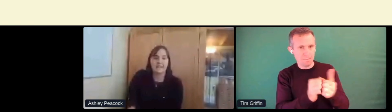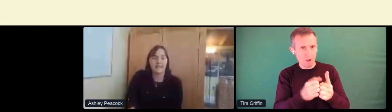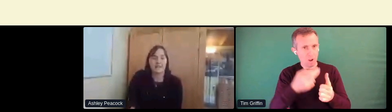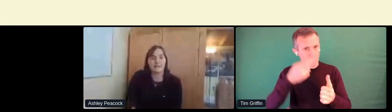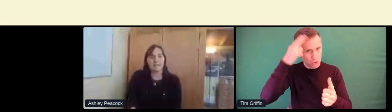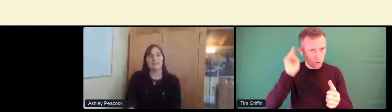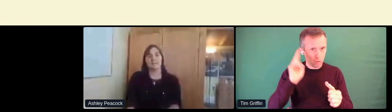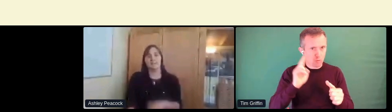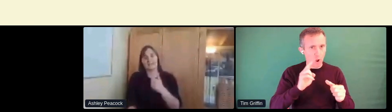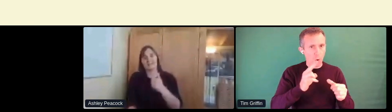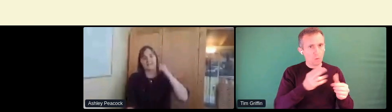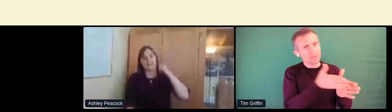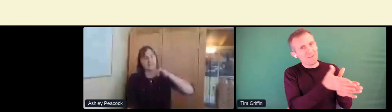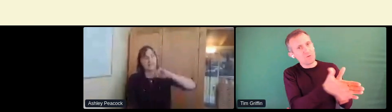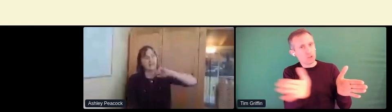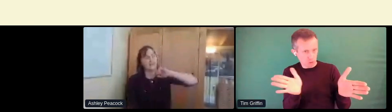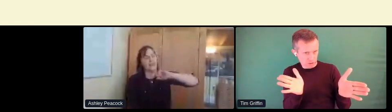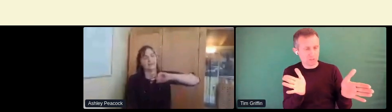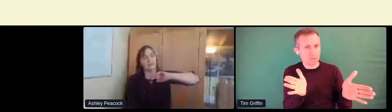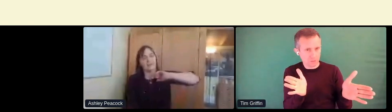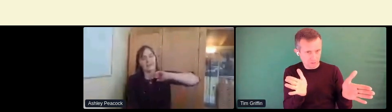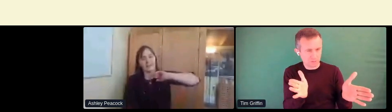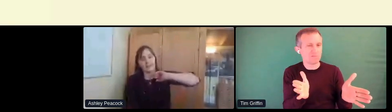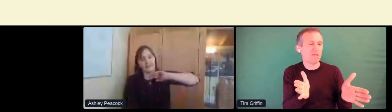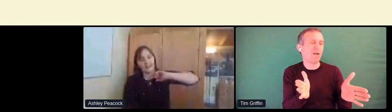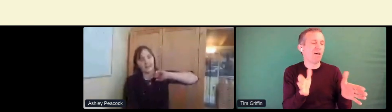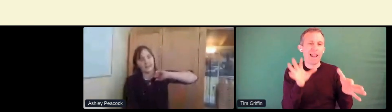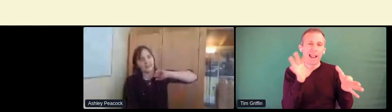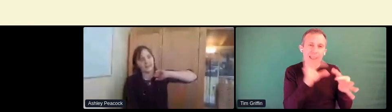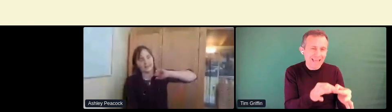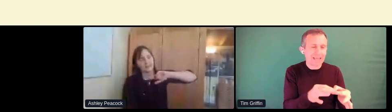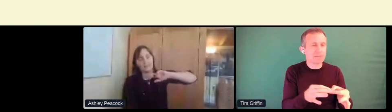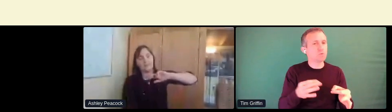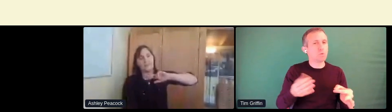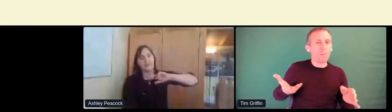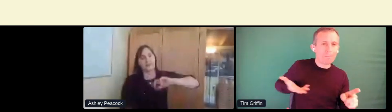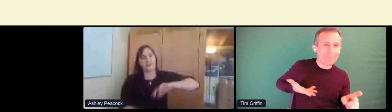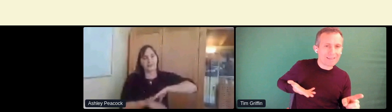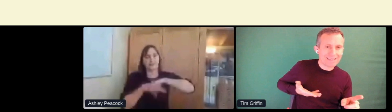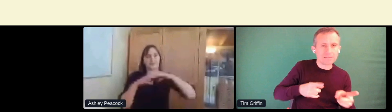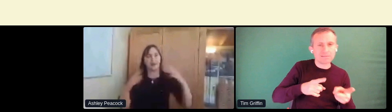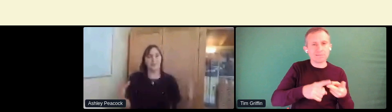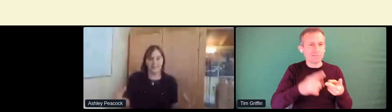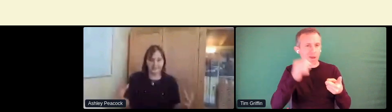lot of these have been in business academic and kind of neurodiversion environments.